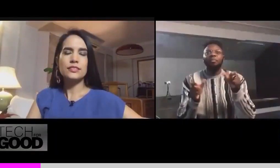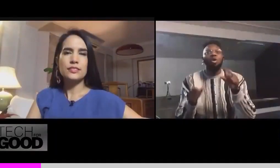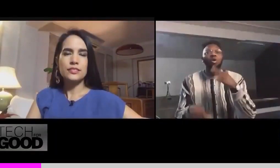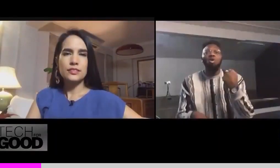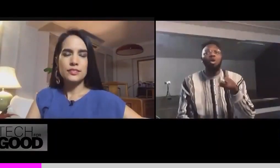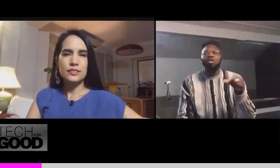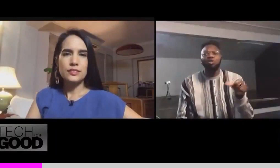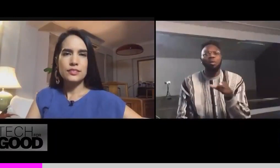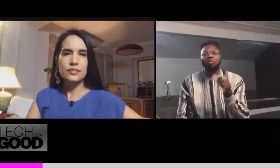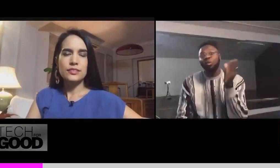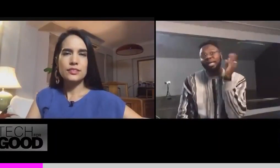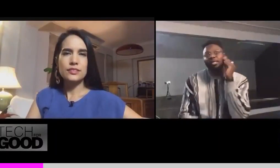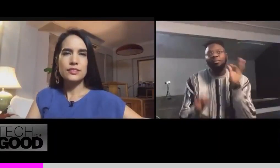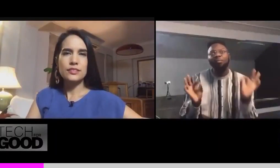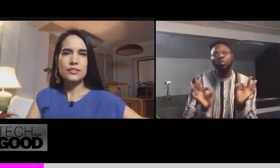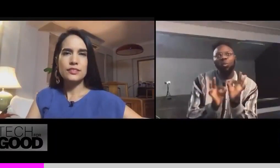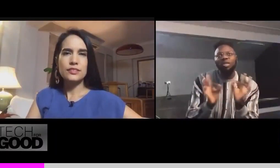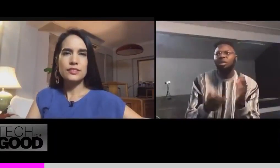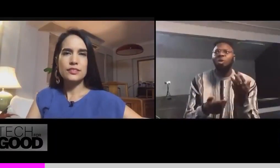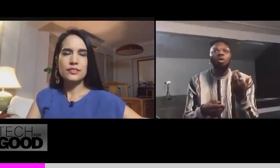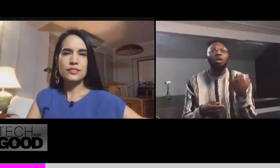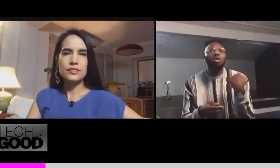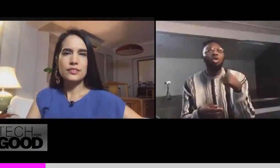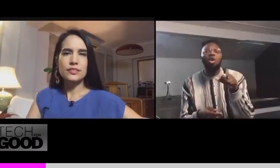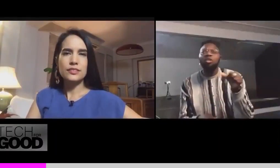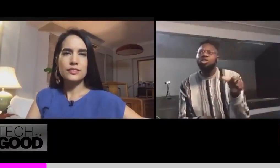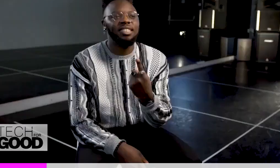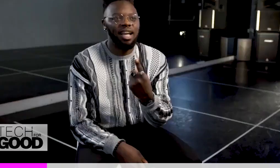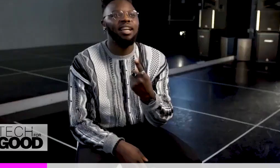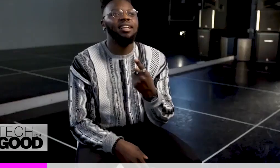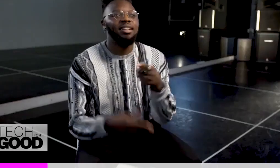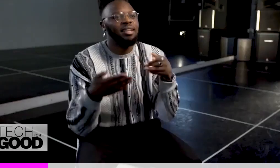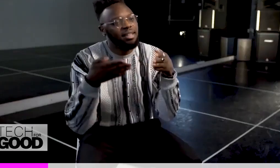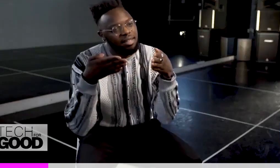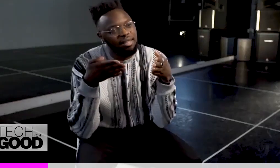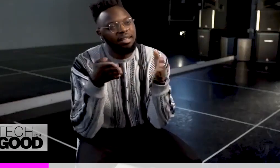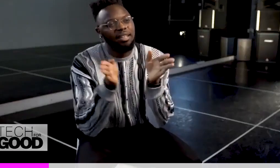They shouldn't be able to dance. But, music is a universal language.